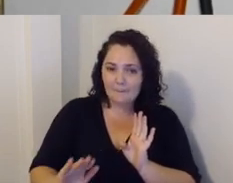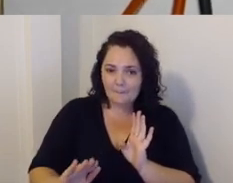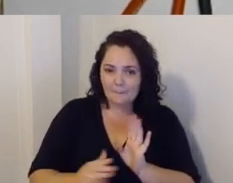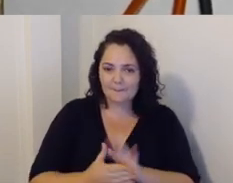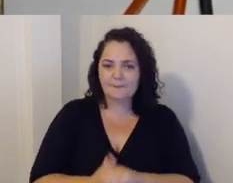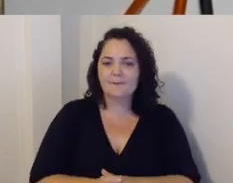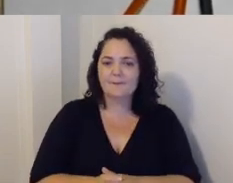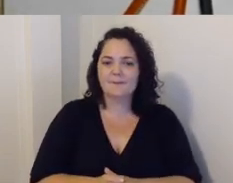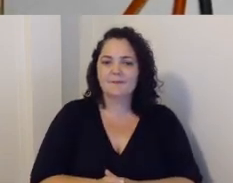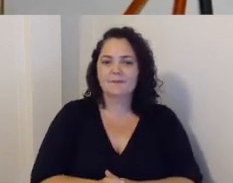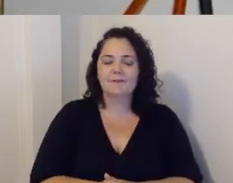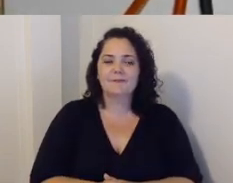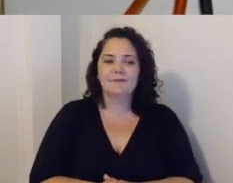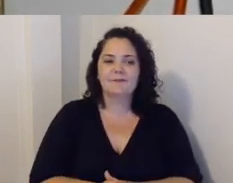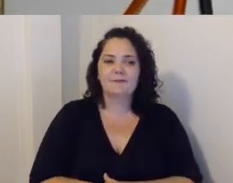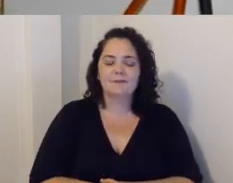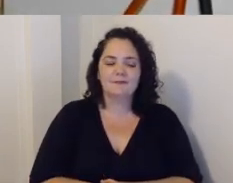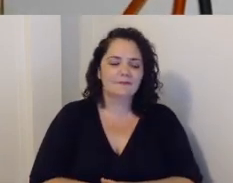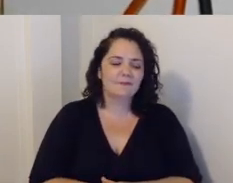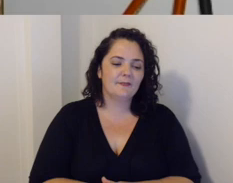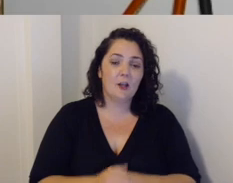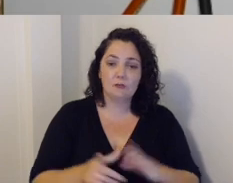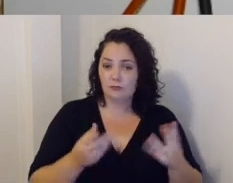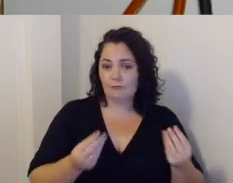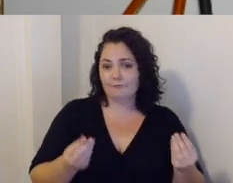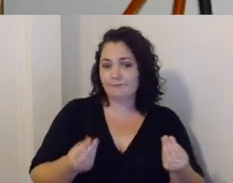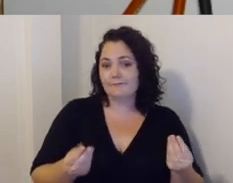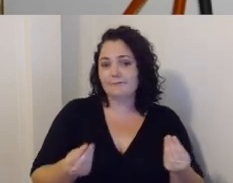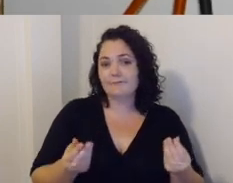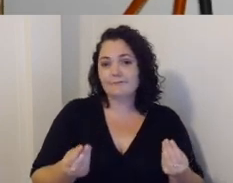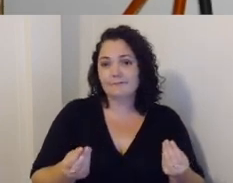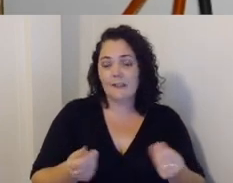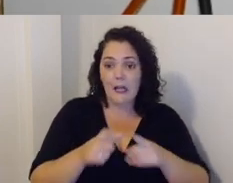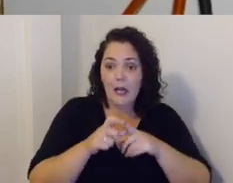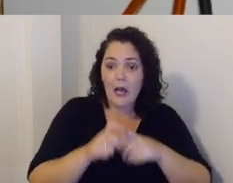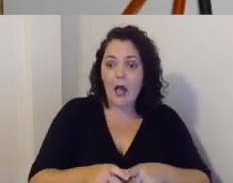rub that in okay and this is what you'll do, you'll just gently, I'm not pressing really hard, I'm just